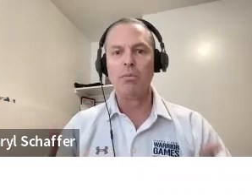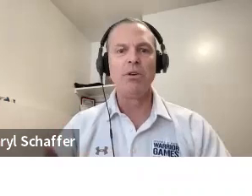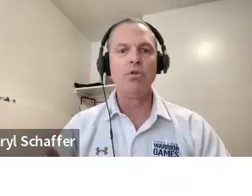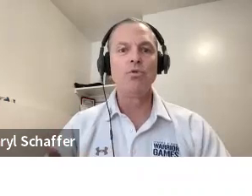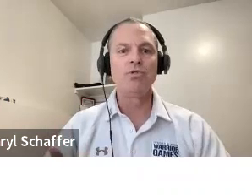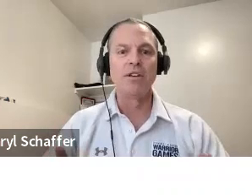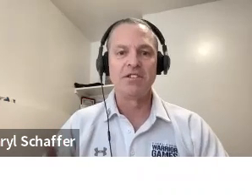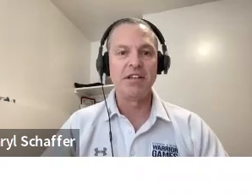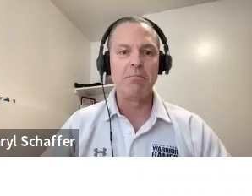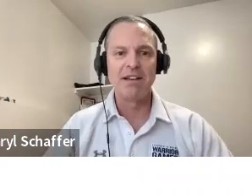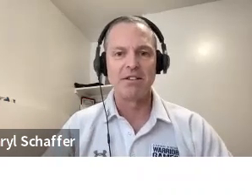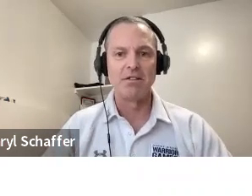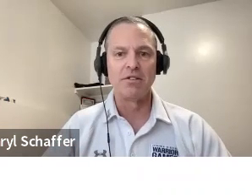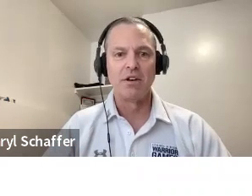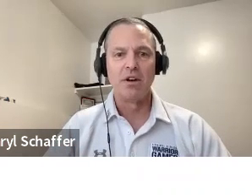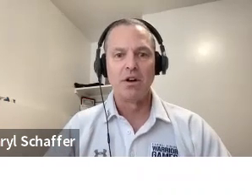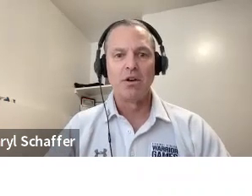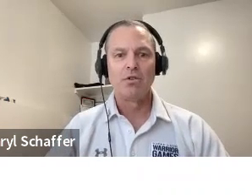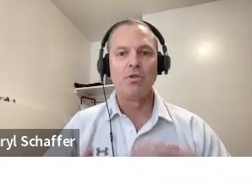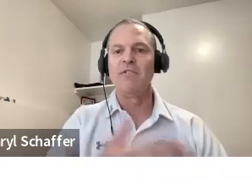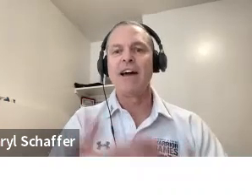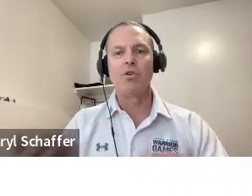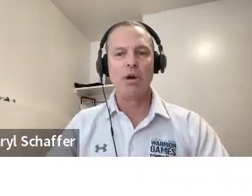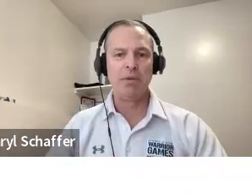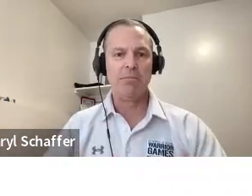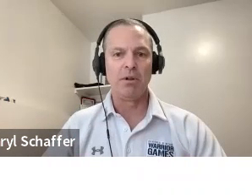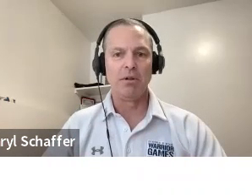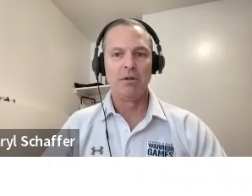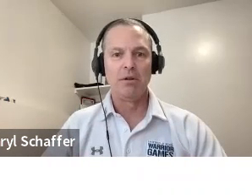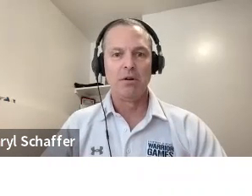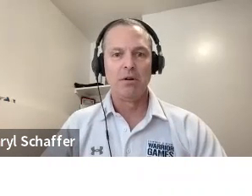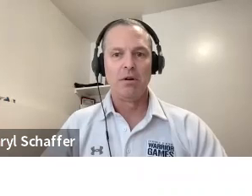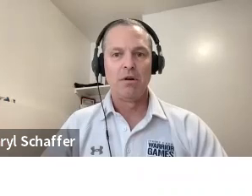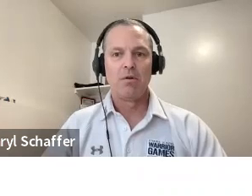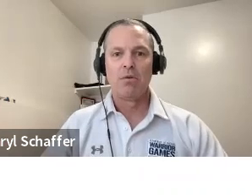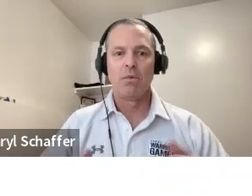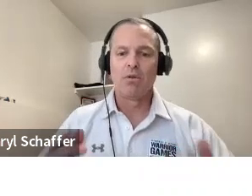gets back to the emergency managers working with the community beforehand to make